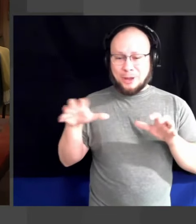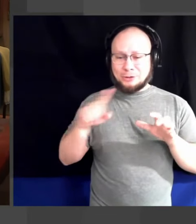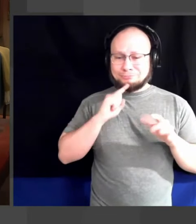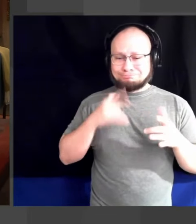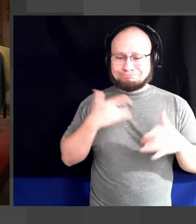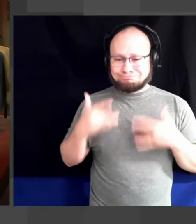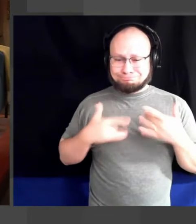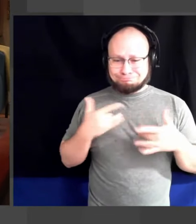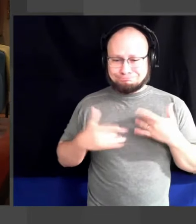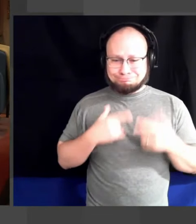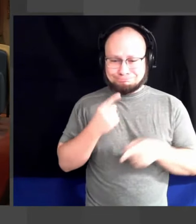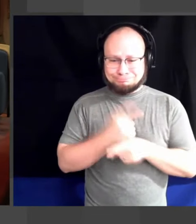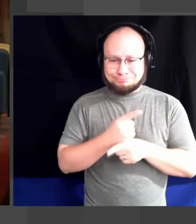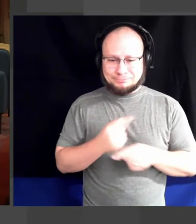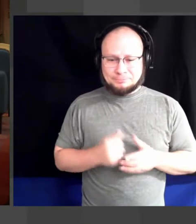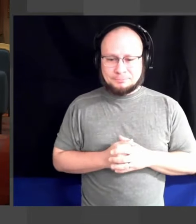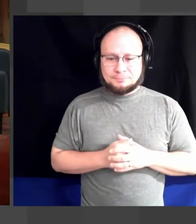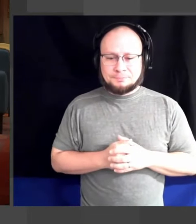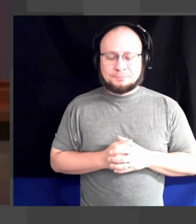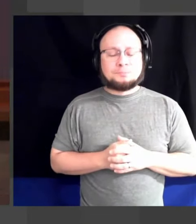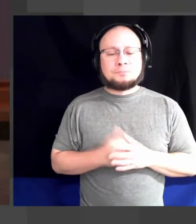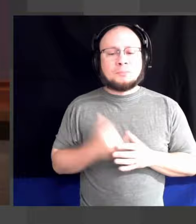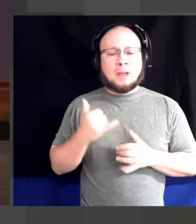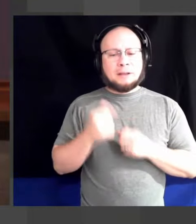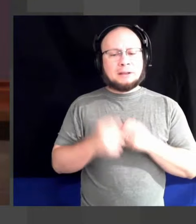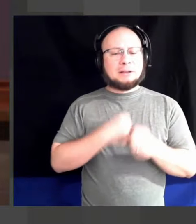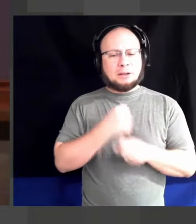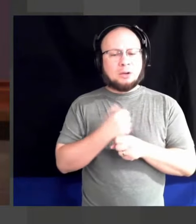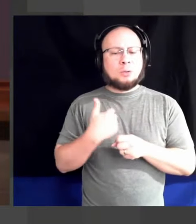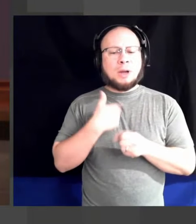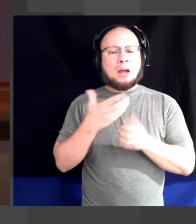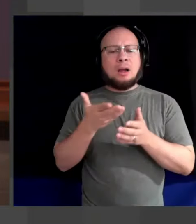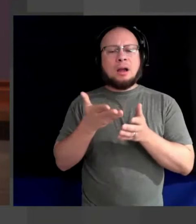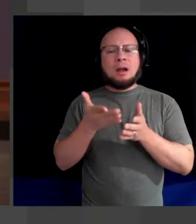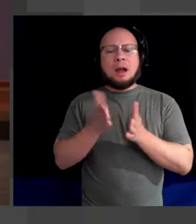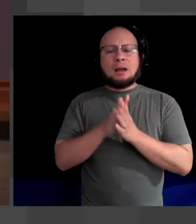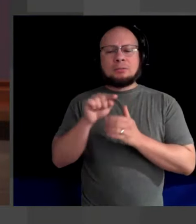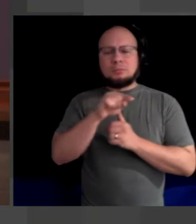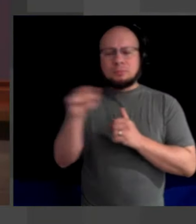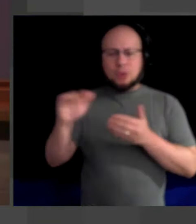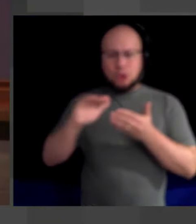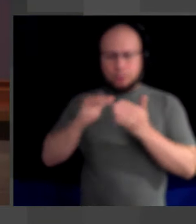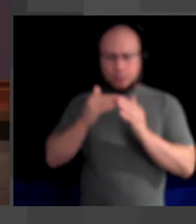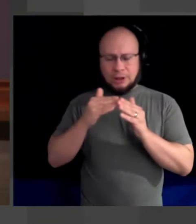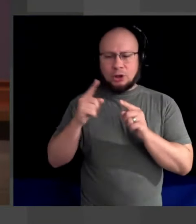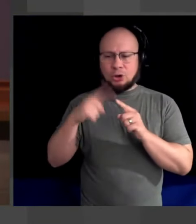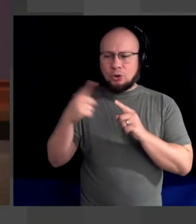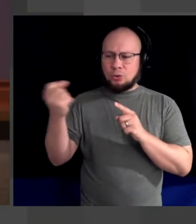THOSE MOBS ARE VERY, VERY EXCITED.